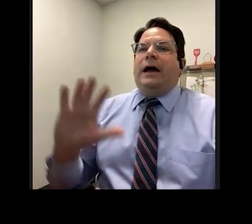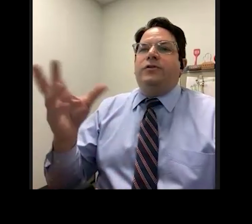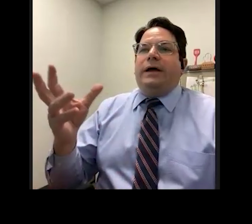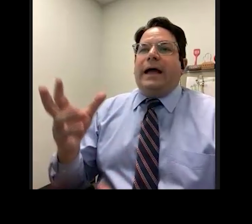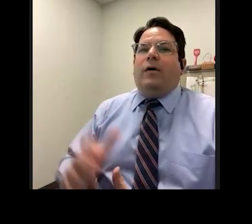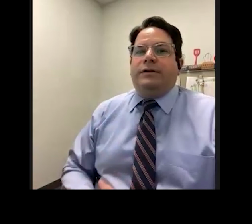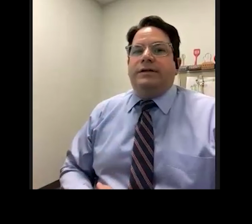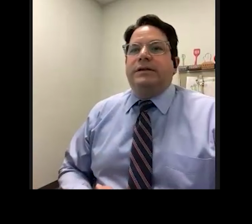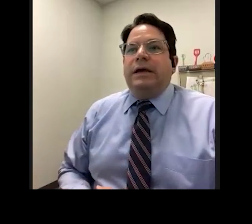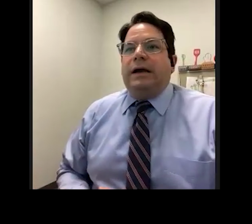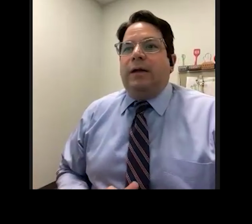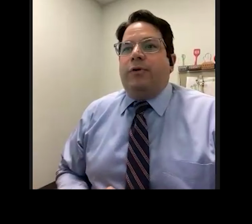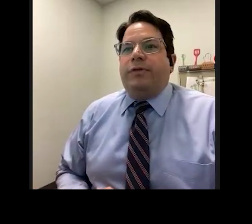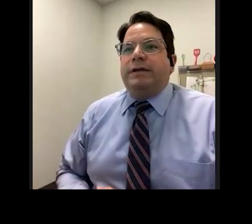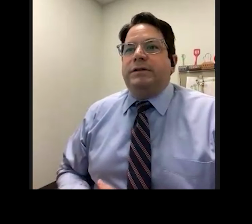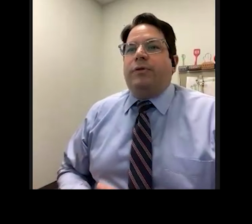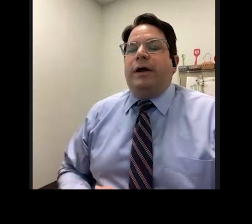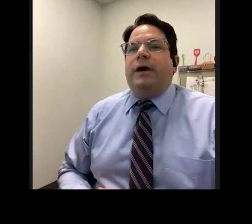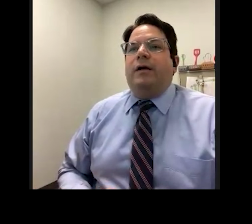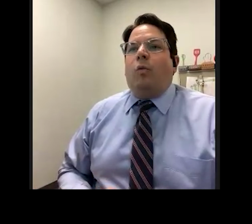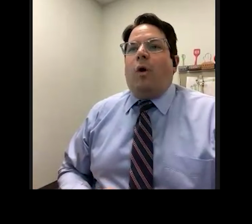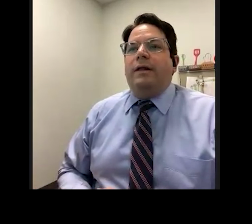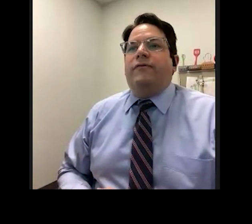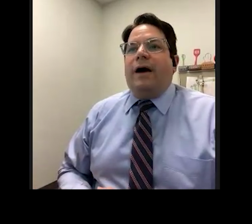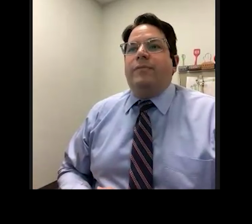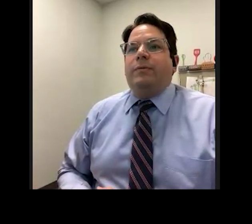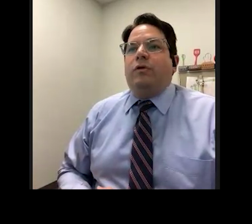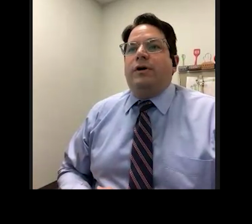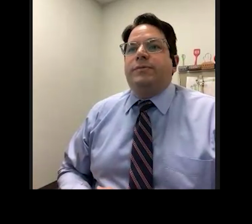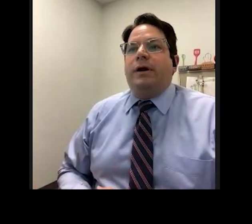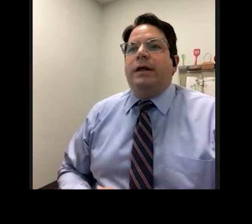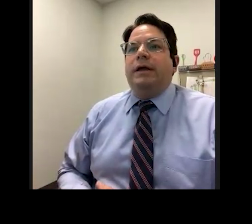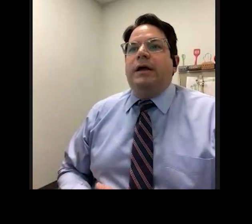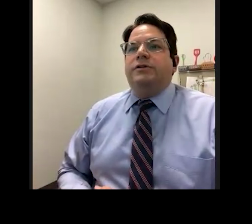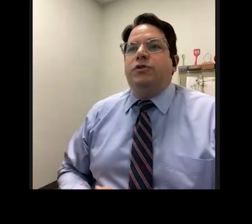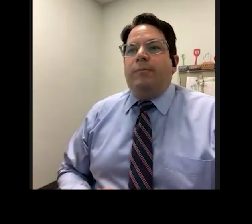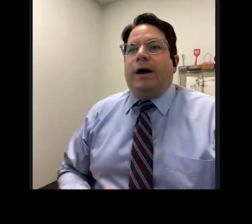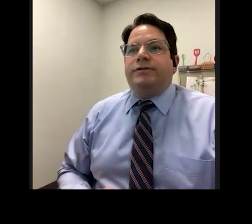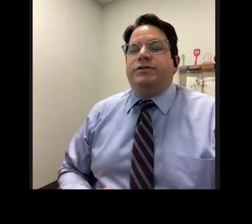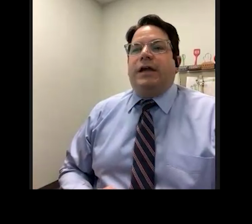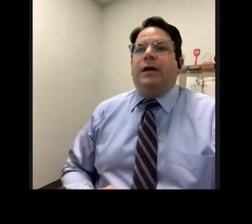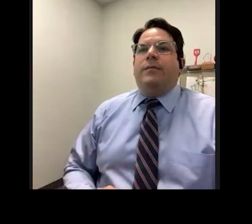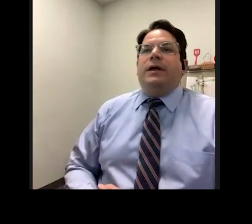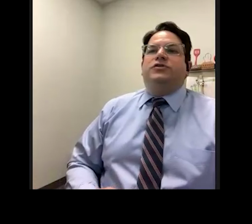And I do like how it does put things into play there. One in five people lost money to an imposter scam